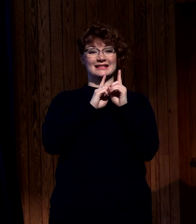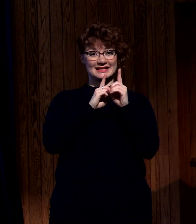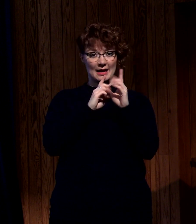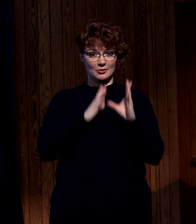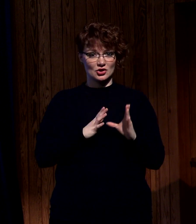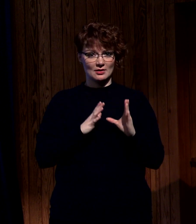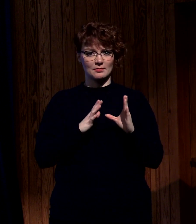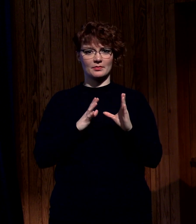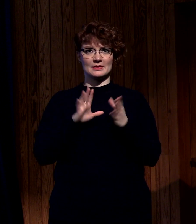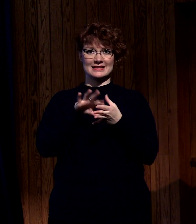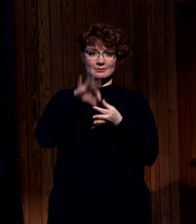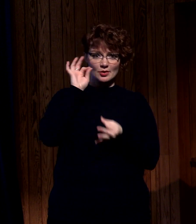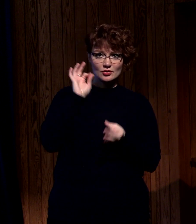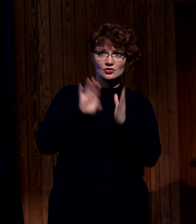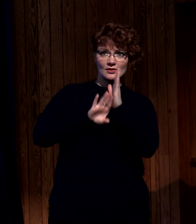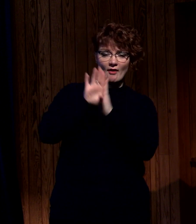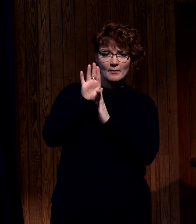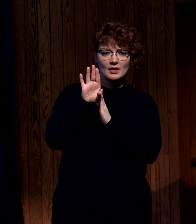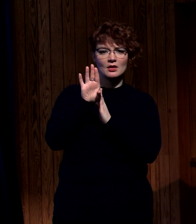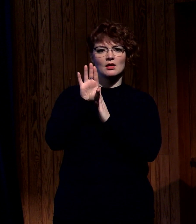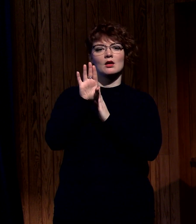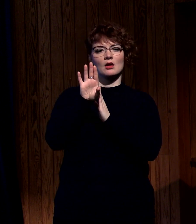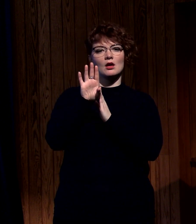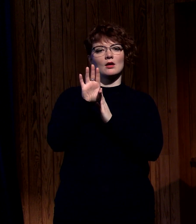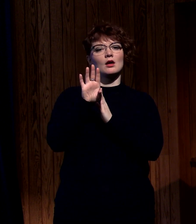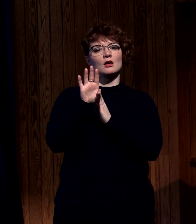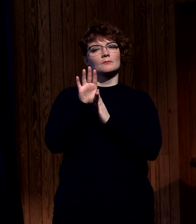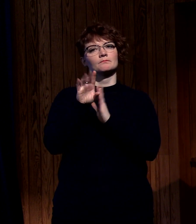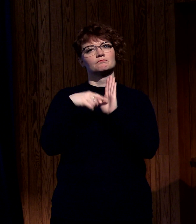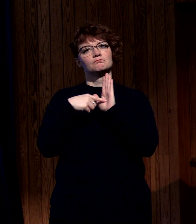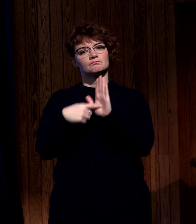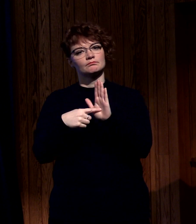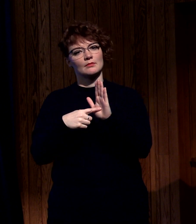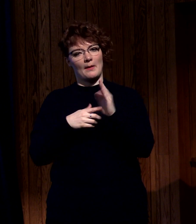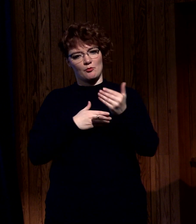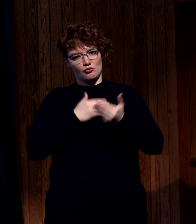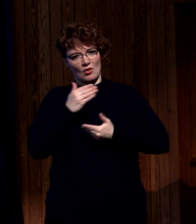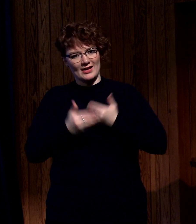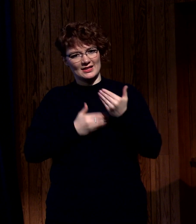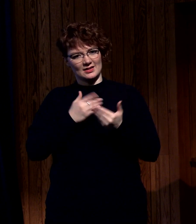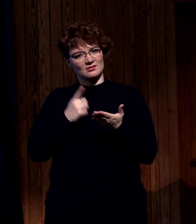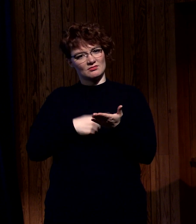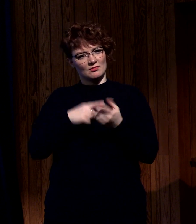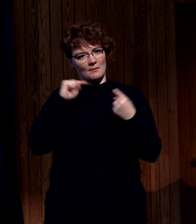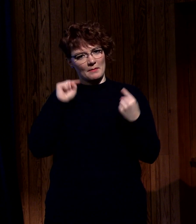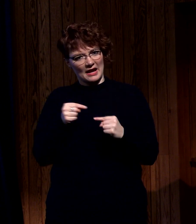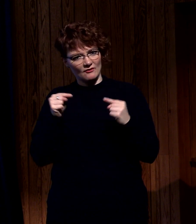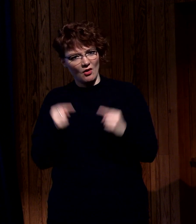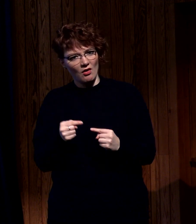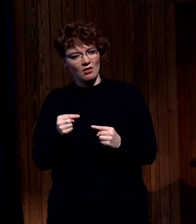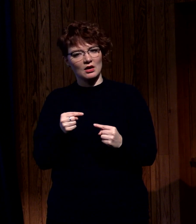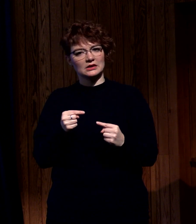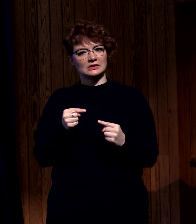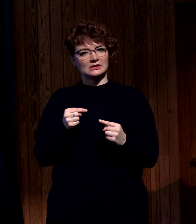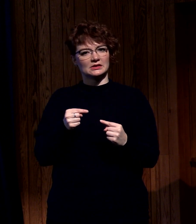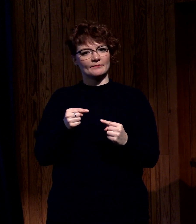spirituality signals a painful process and undoing a cutting.